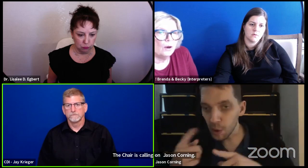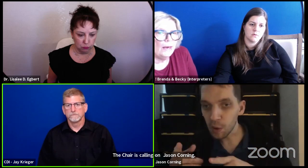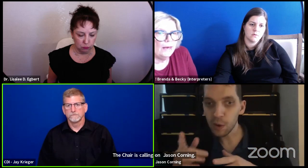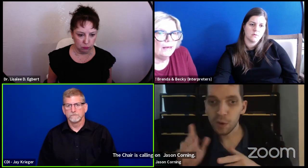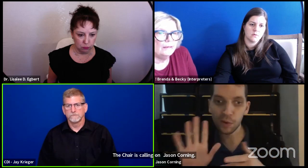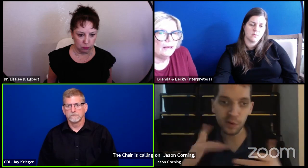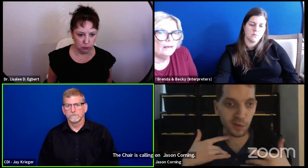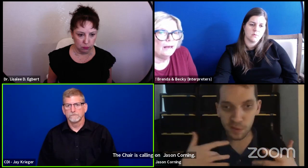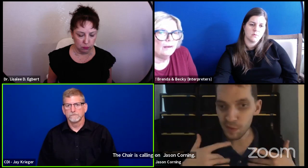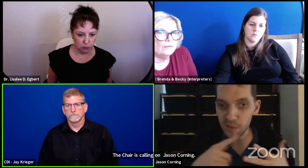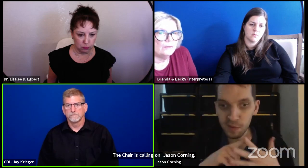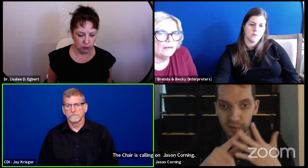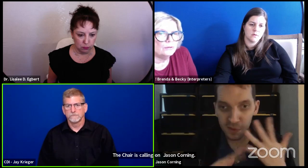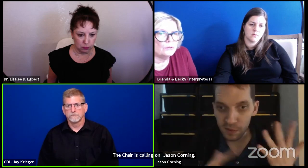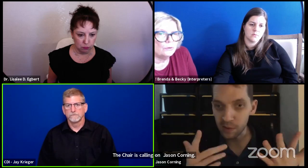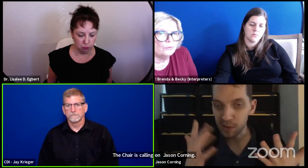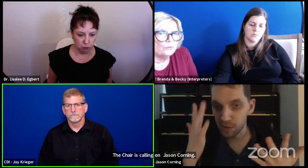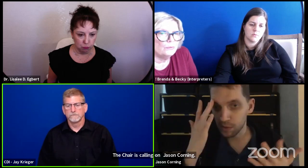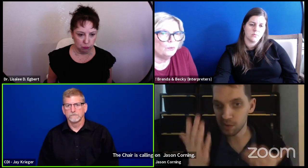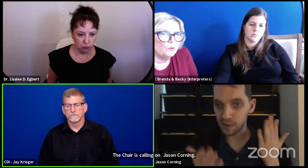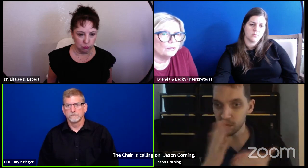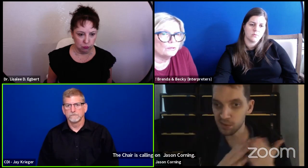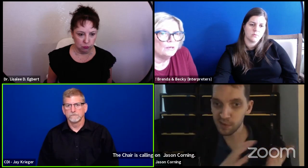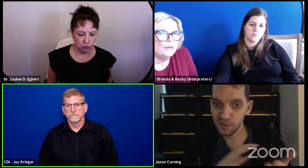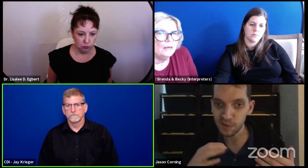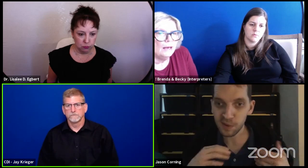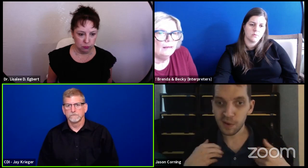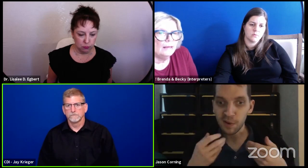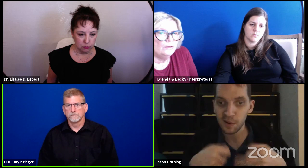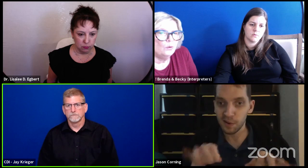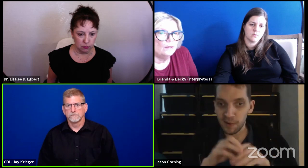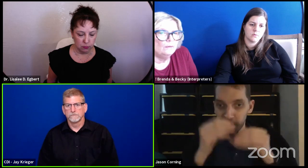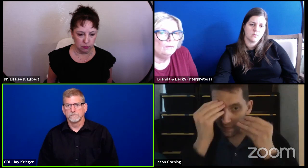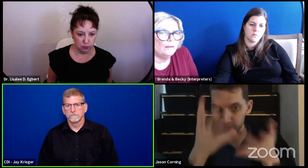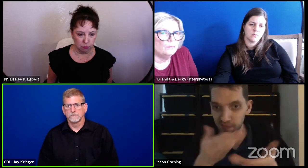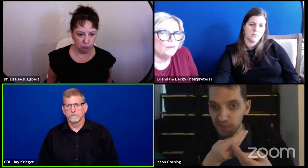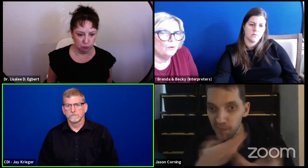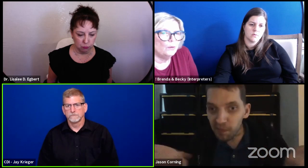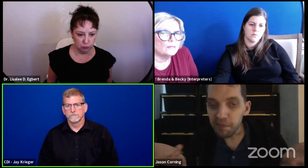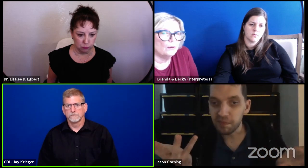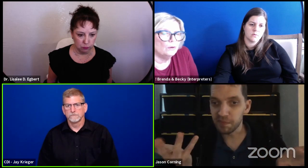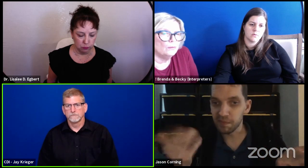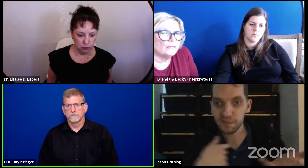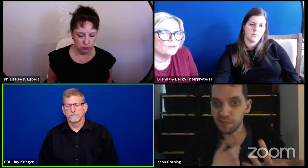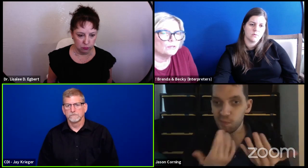ahead and have council reports and let them know what's going on, because there's some